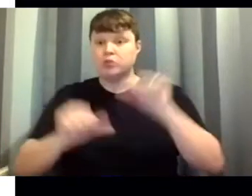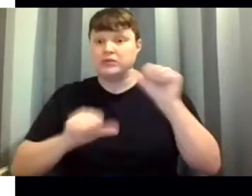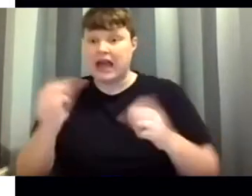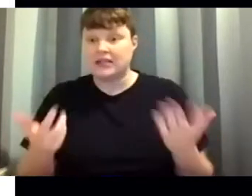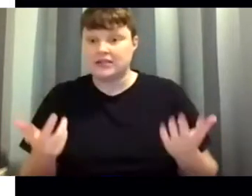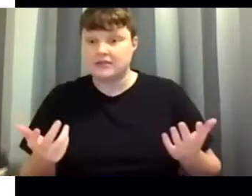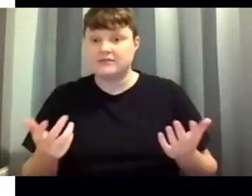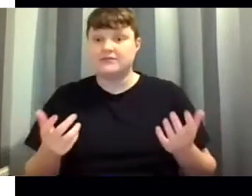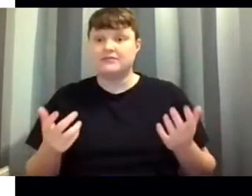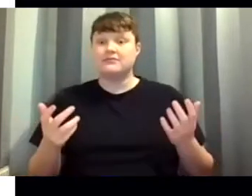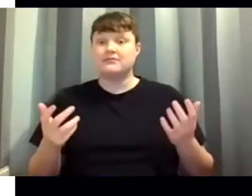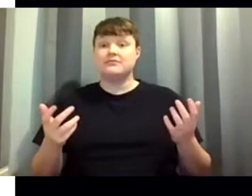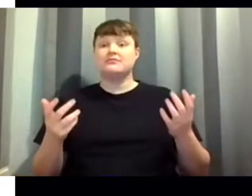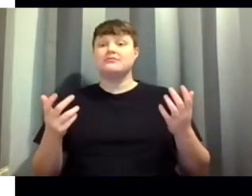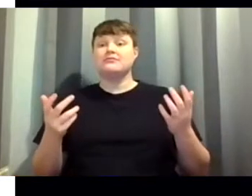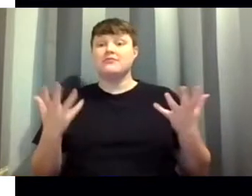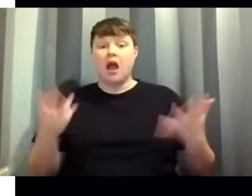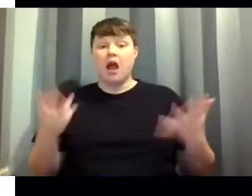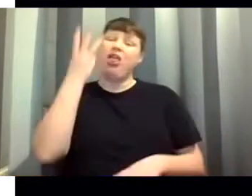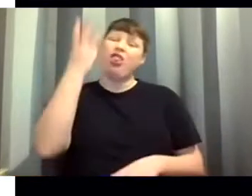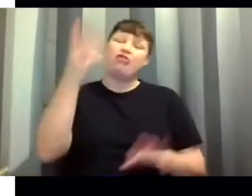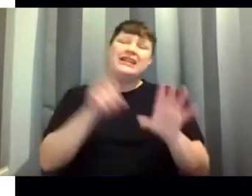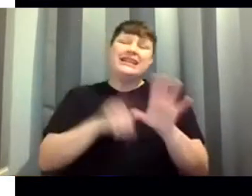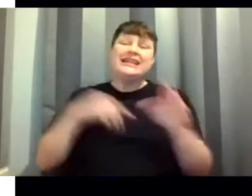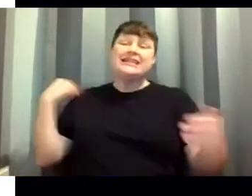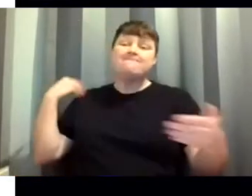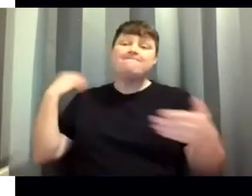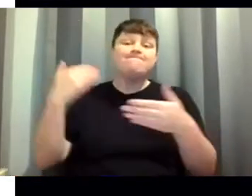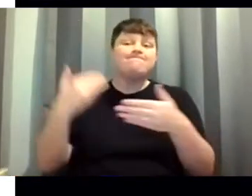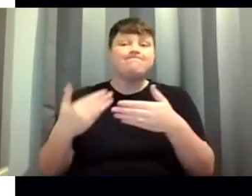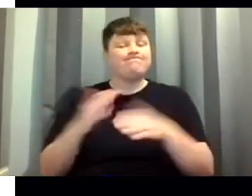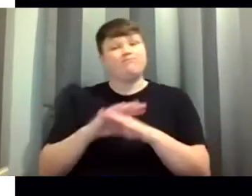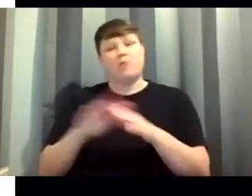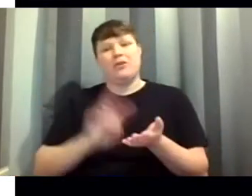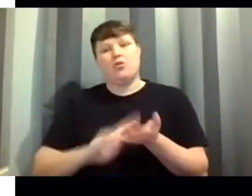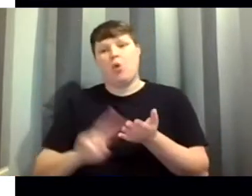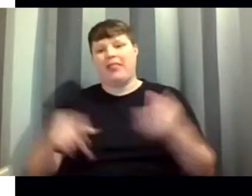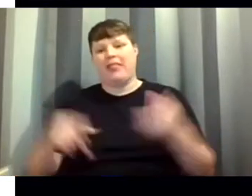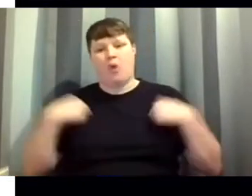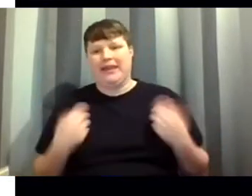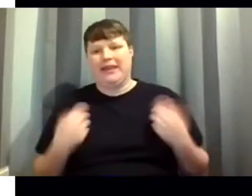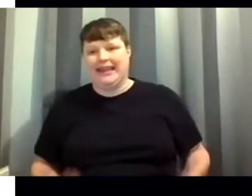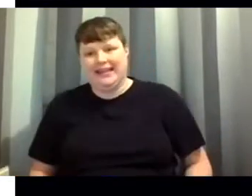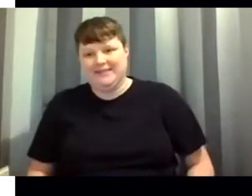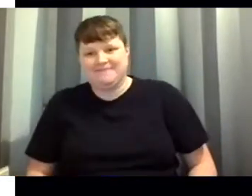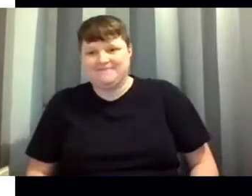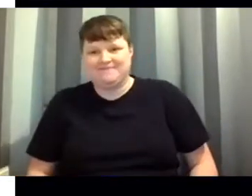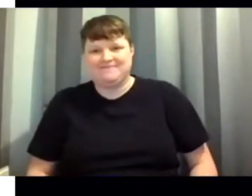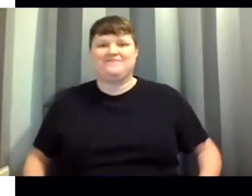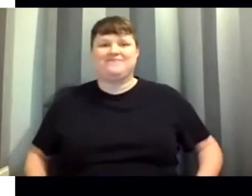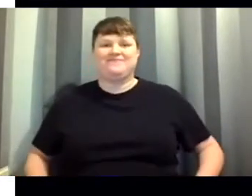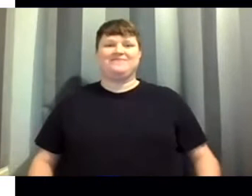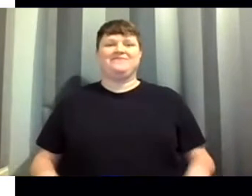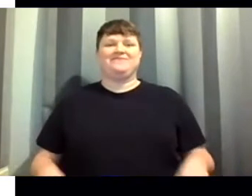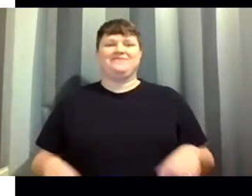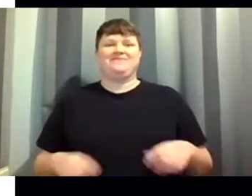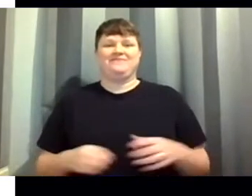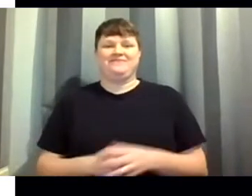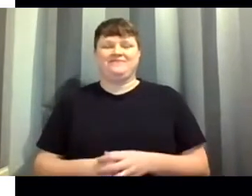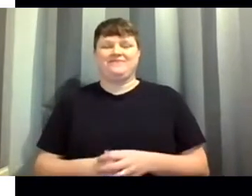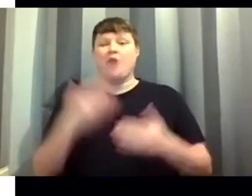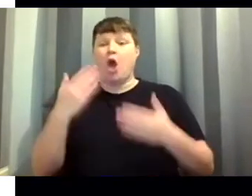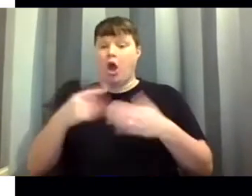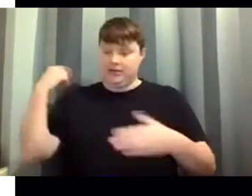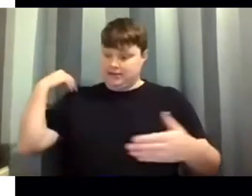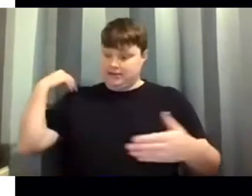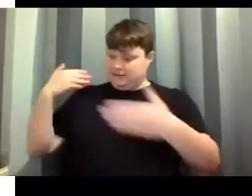Right... But the past few years haven't been normal for me. Along this timescale, I was